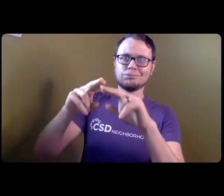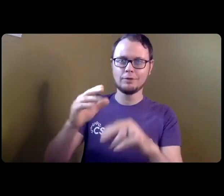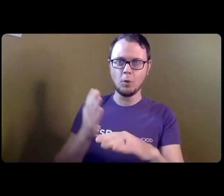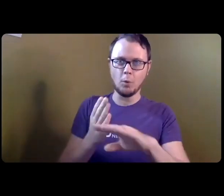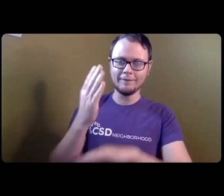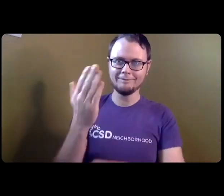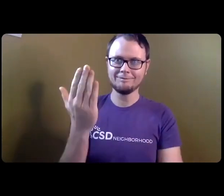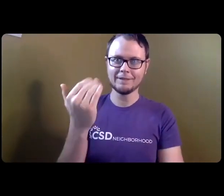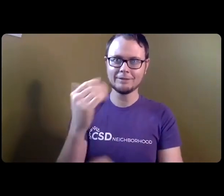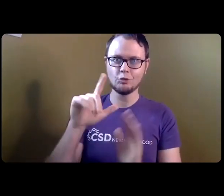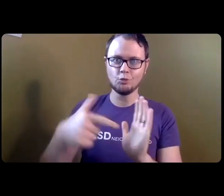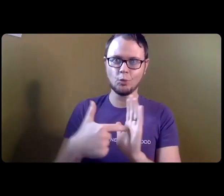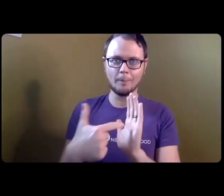the information is relevant.